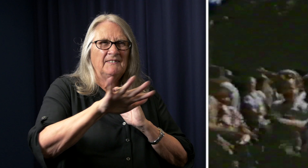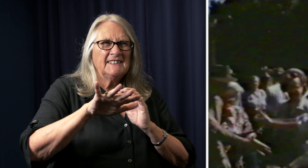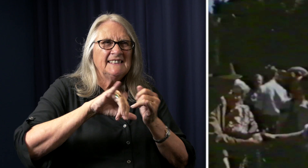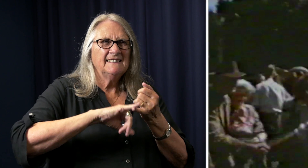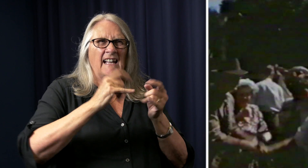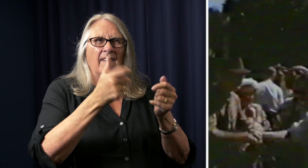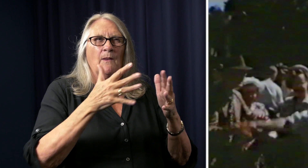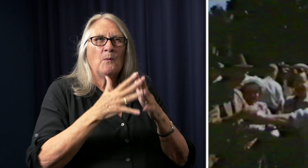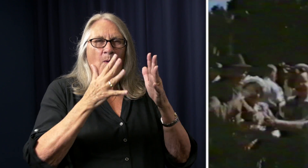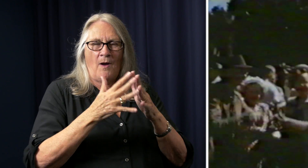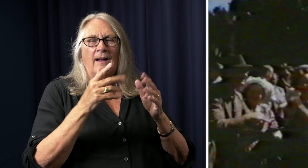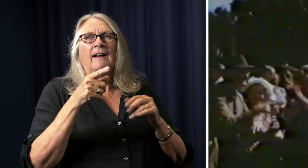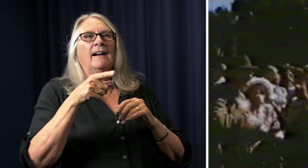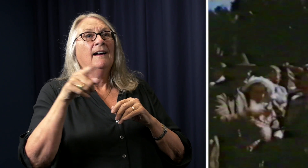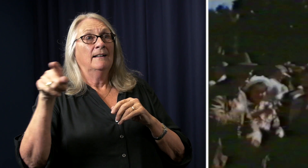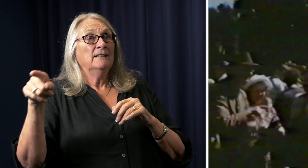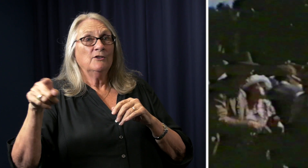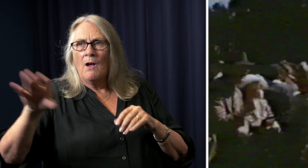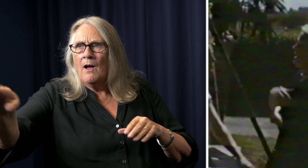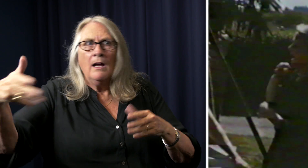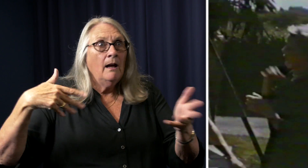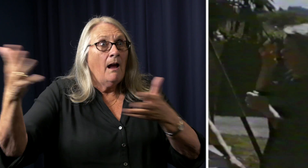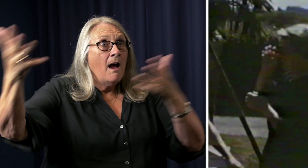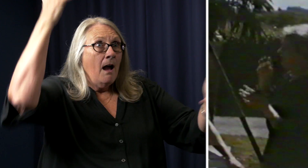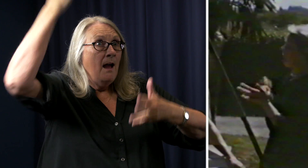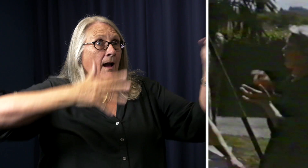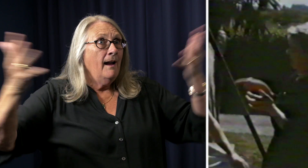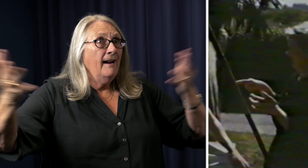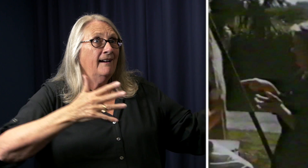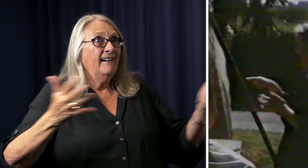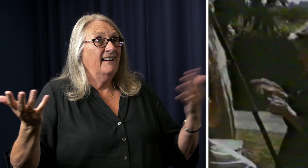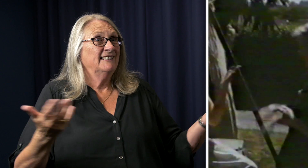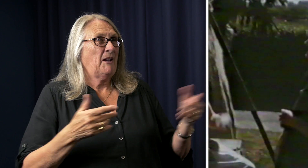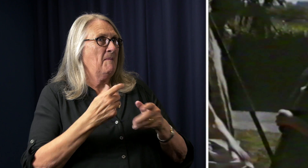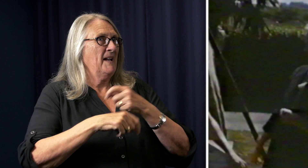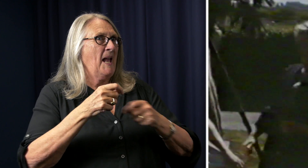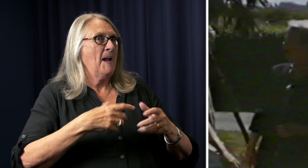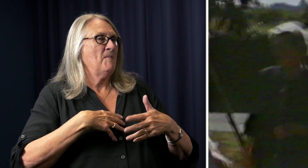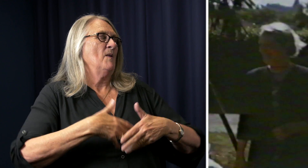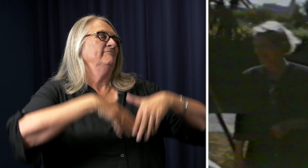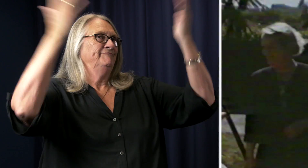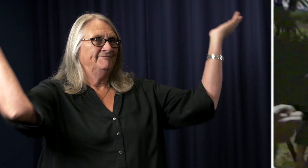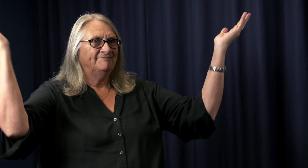after the war in the 1950s, we started to find ourselves being far more natural with our expression,